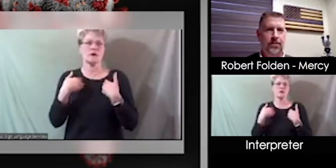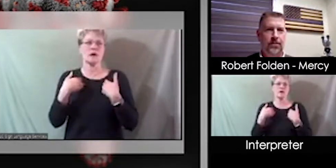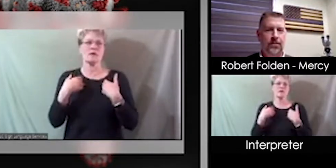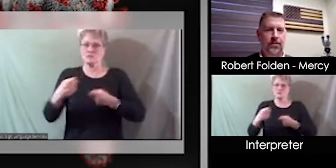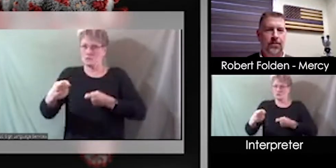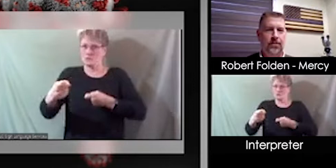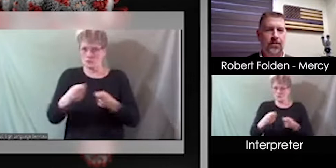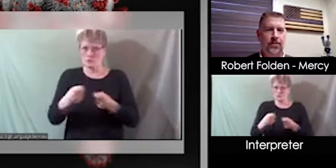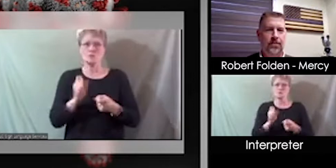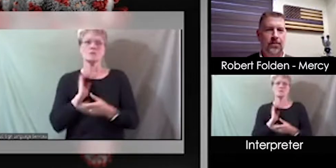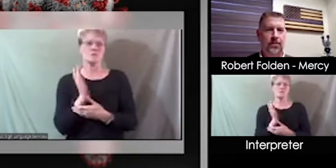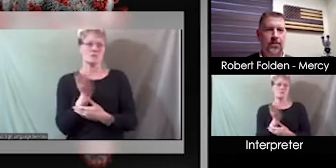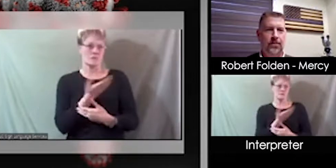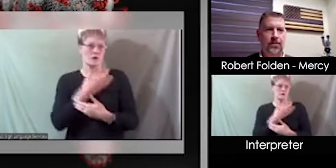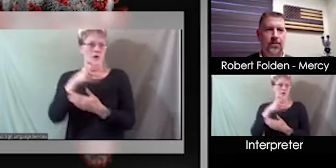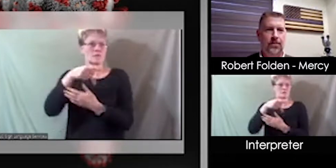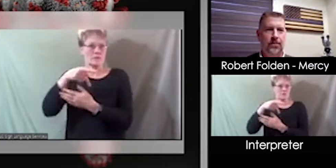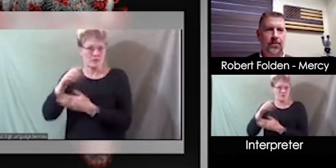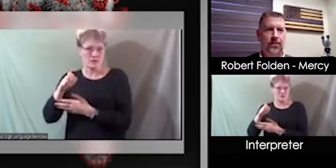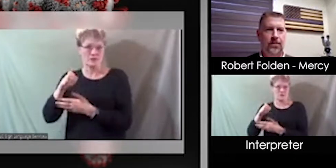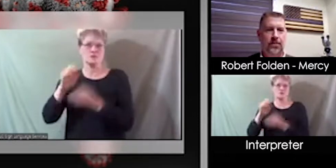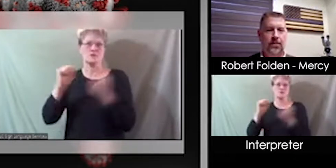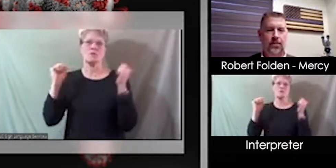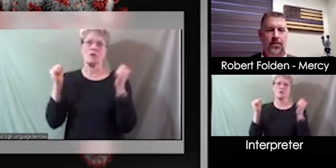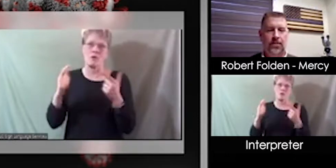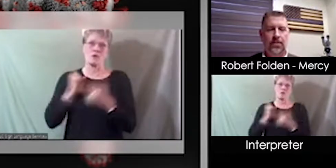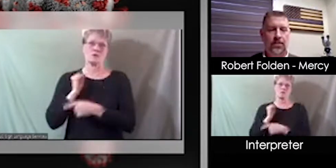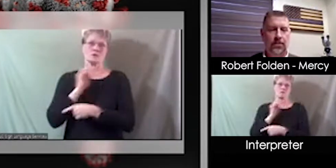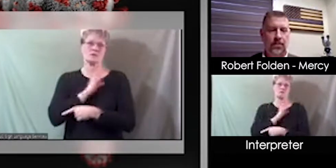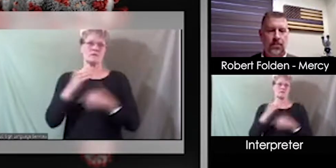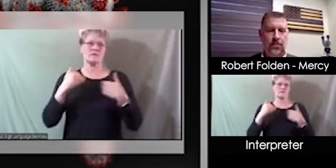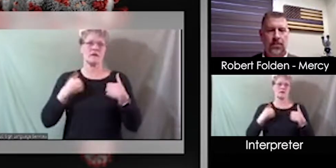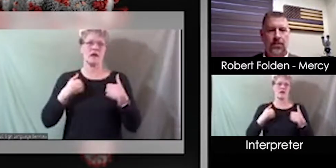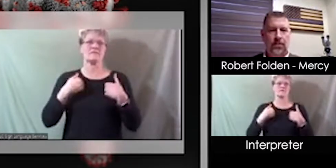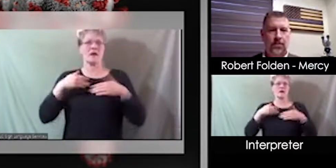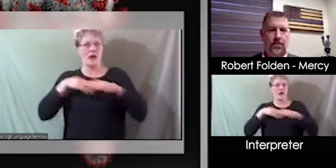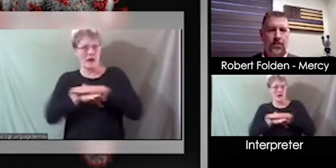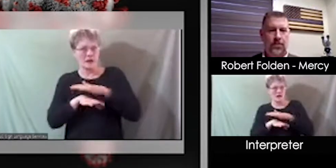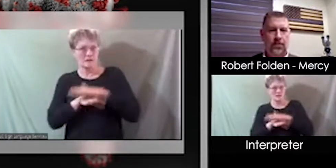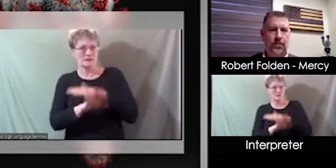an ability to have PPE. So we are being very cautious, making